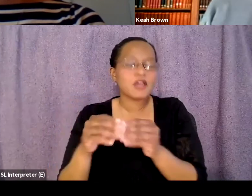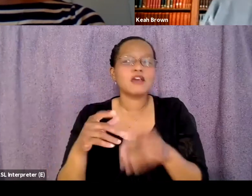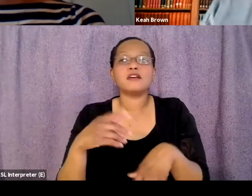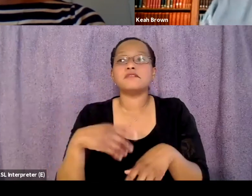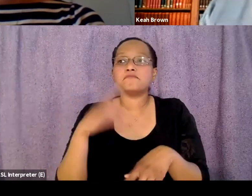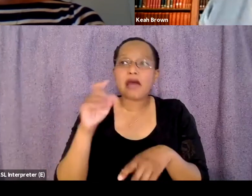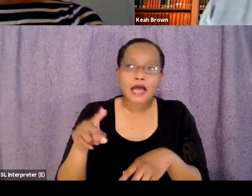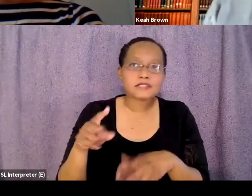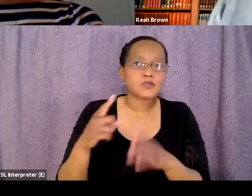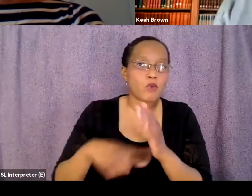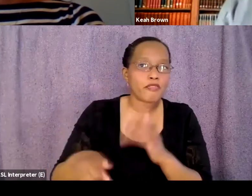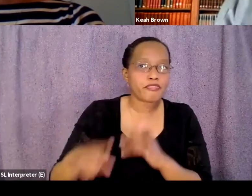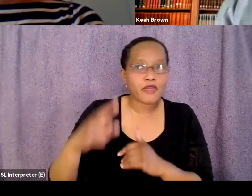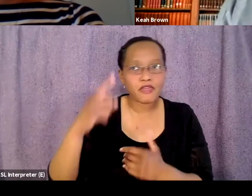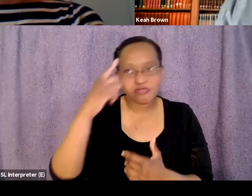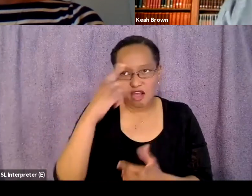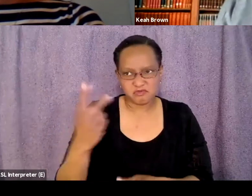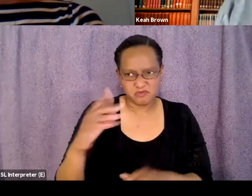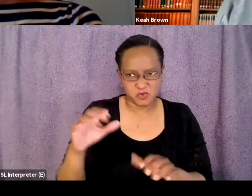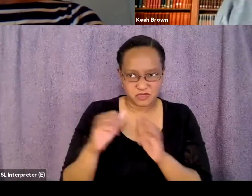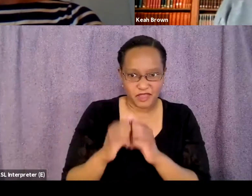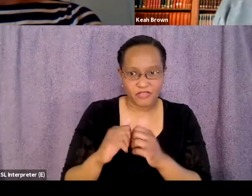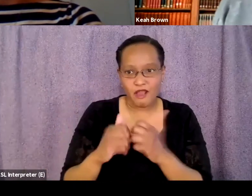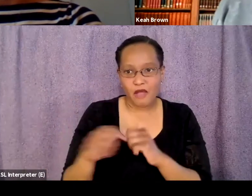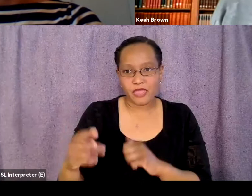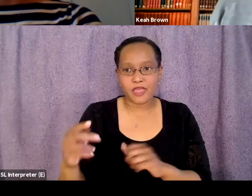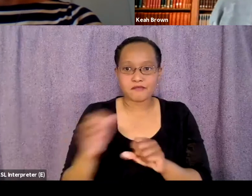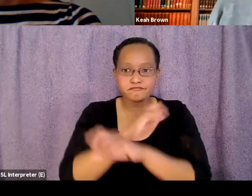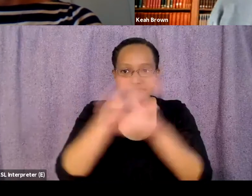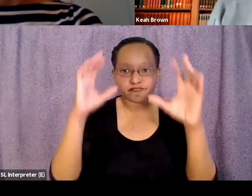Keah Brown: And then Alex Slater of Trident Media Group was the one that I felt was the